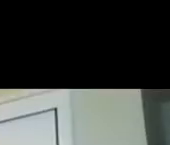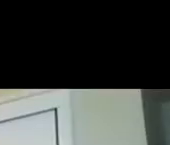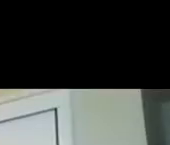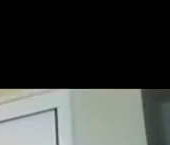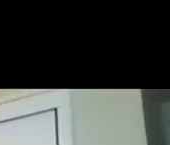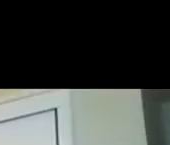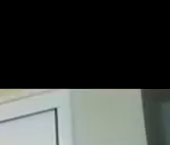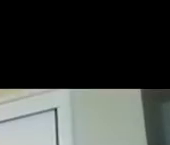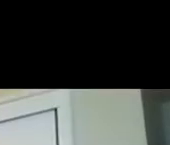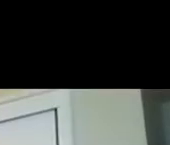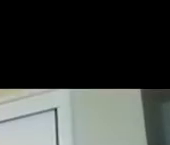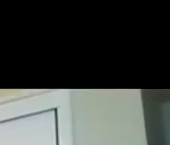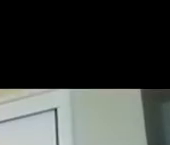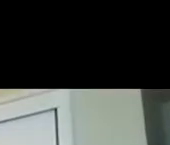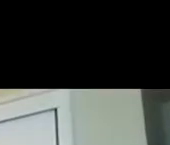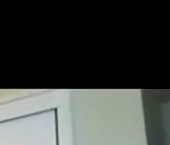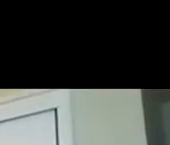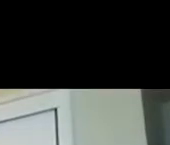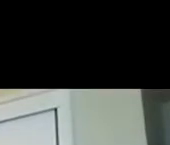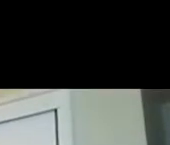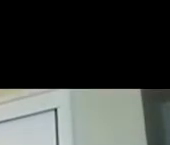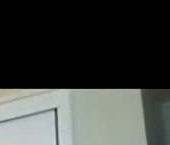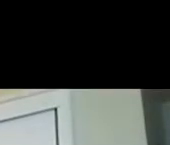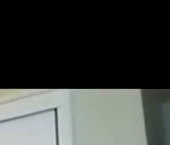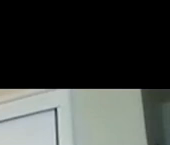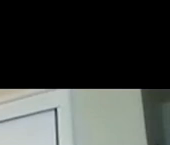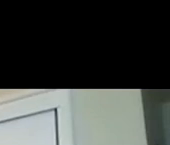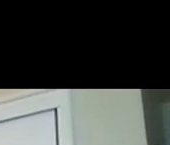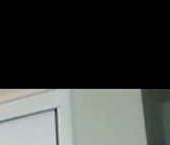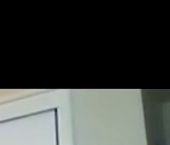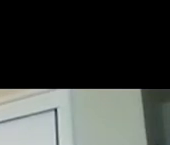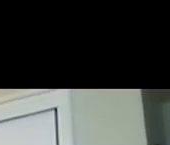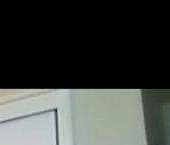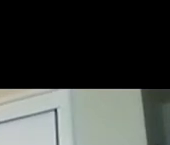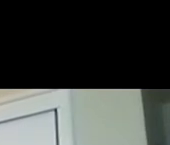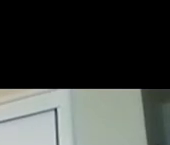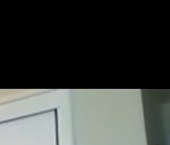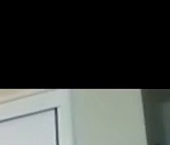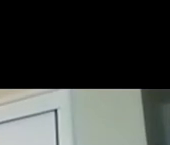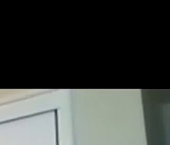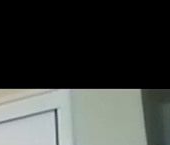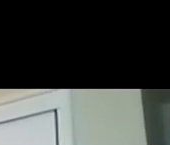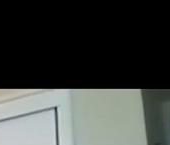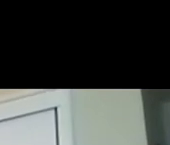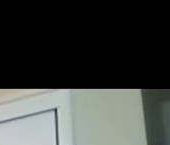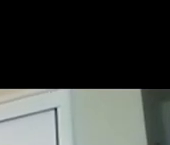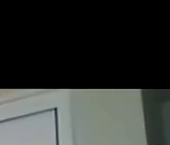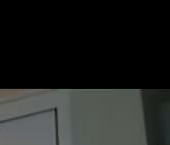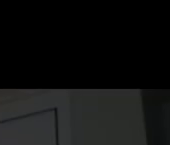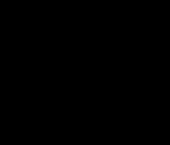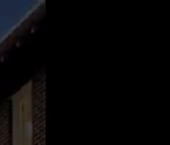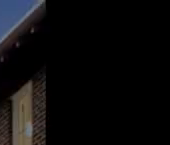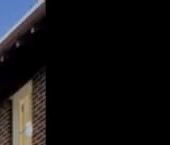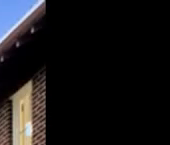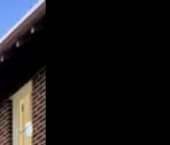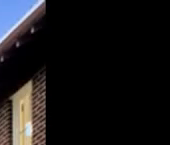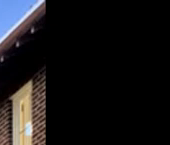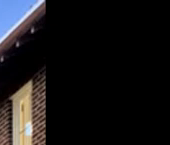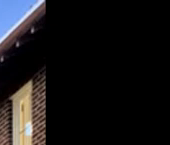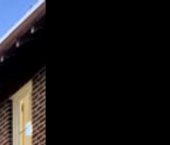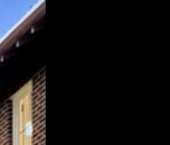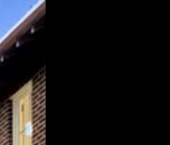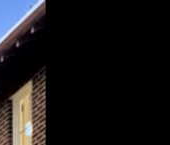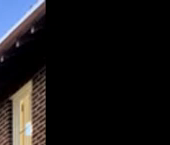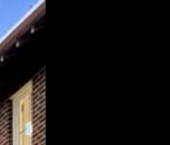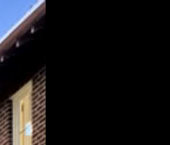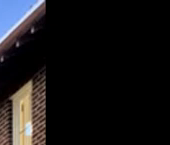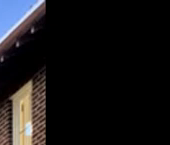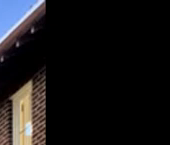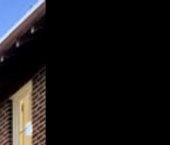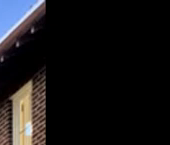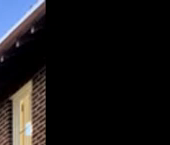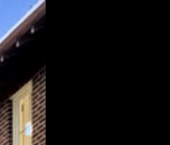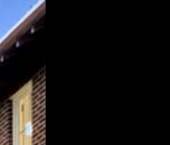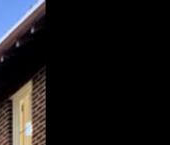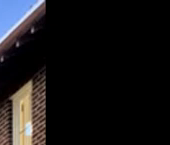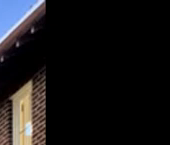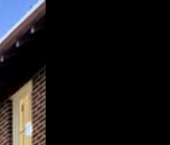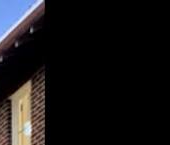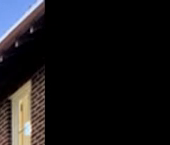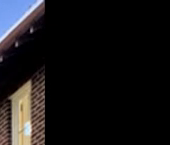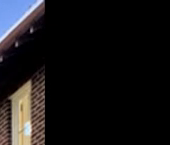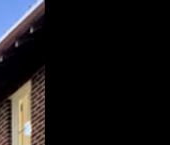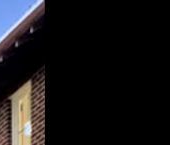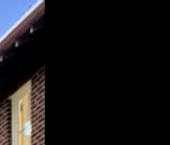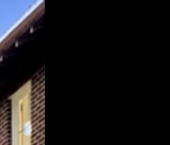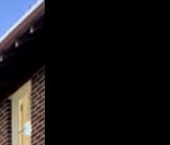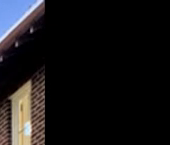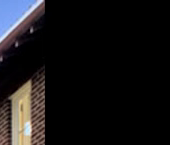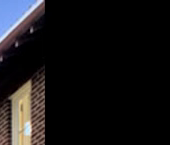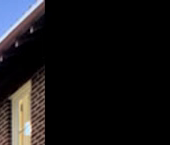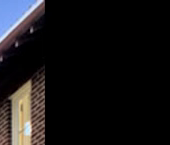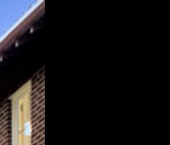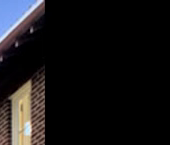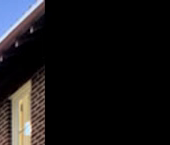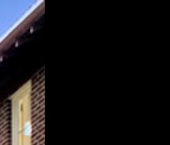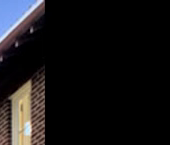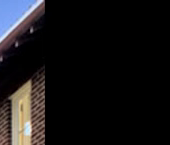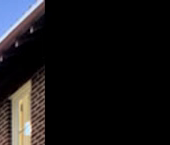So thank you guys.